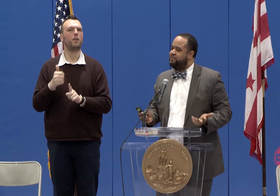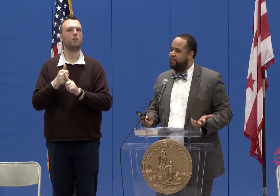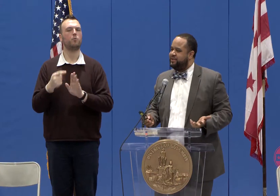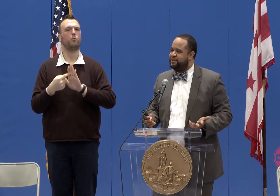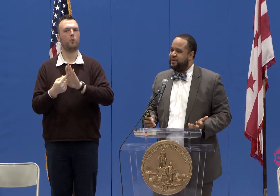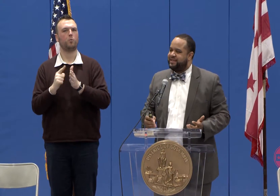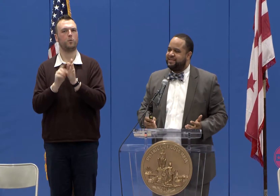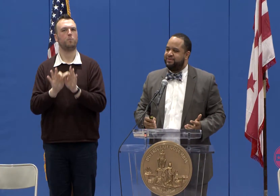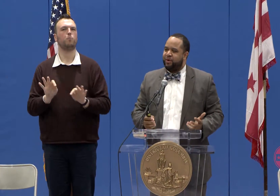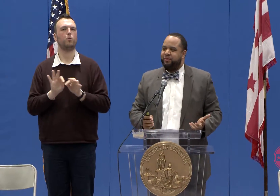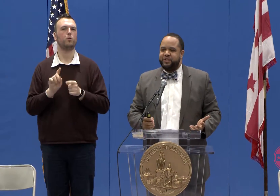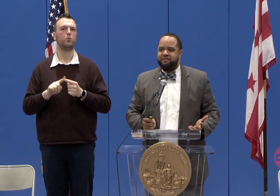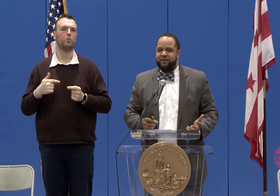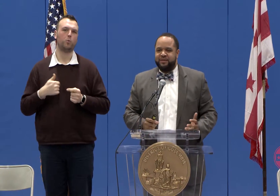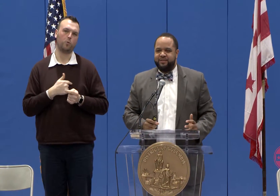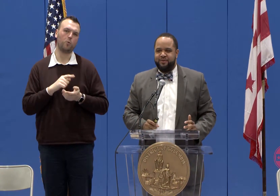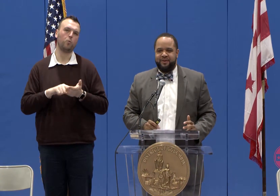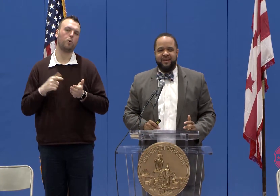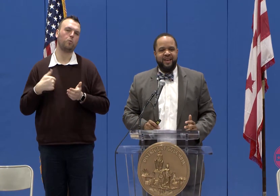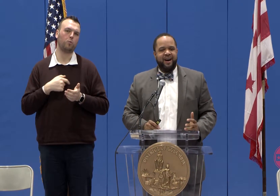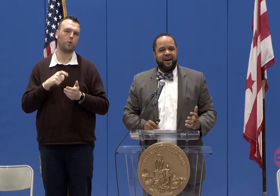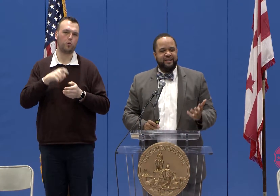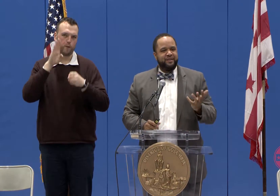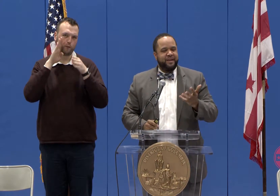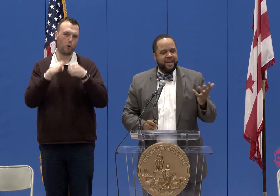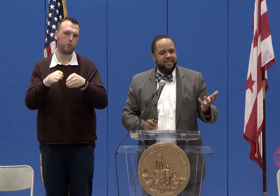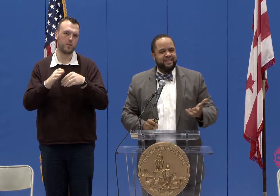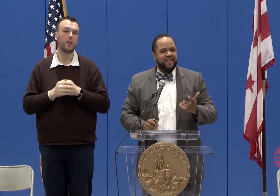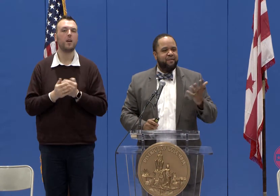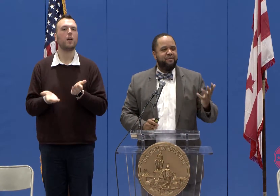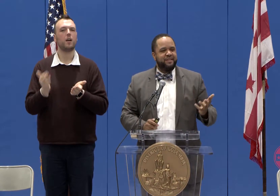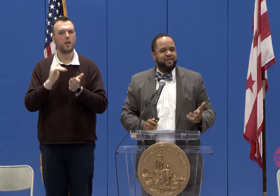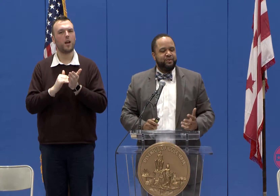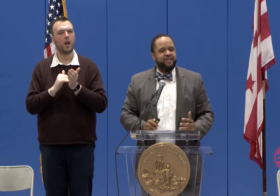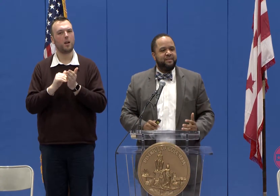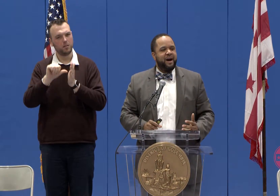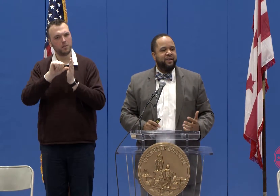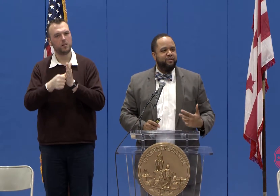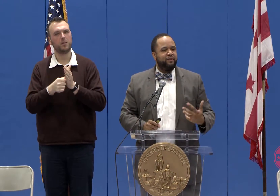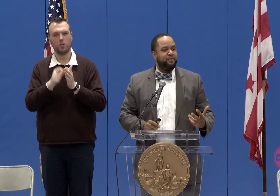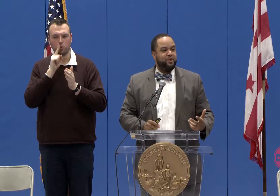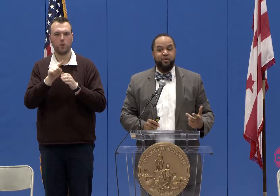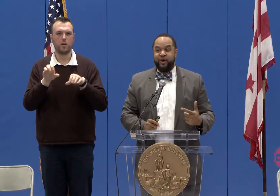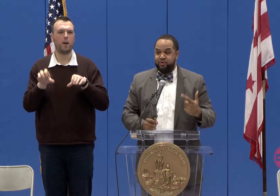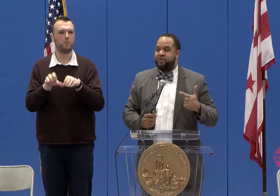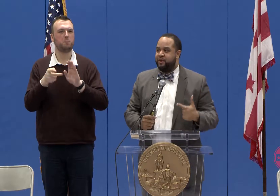IMPORTANT TO US AND WHAT WE SHOULD FOCUS ON AND SO AGAIN THIS EFFORT IS A REALLY GOOD HEARING FROM YOU WHAT YOU THINK